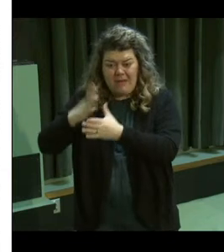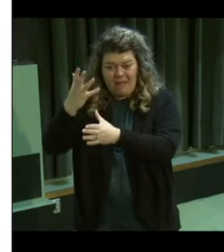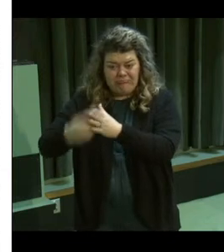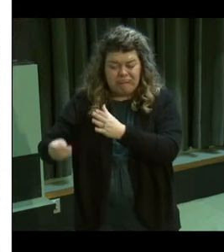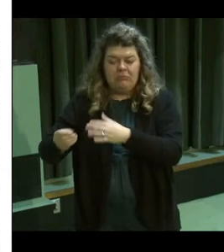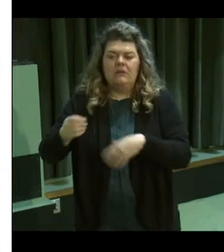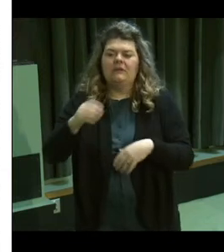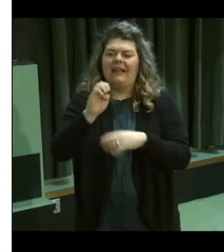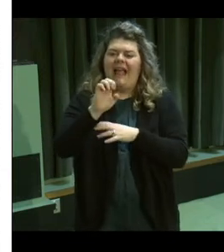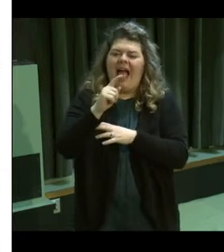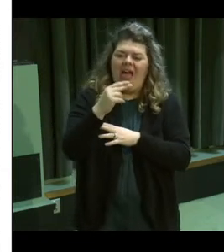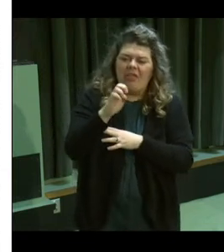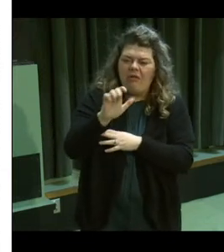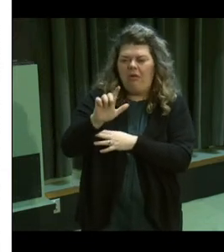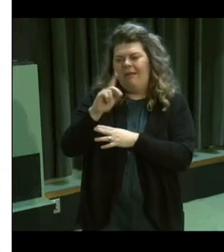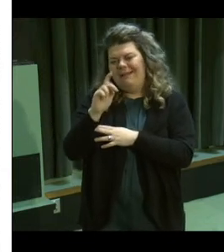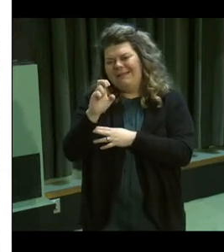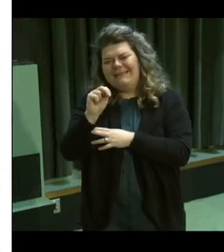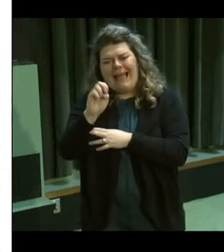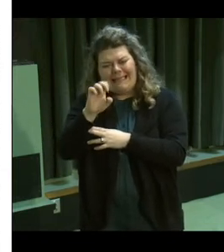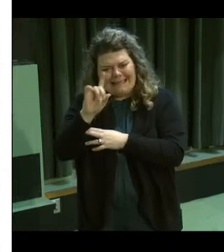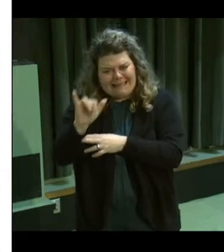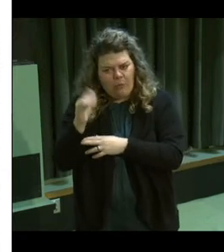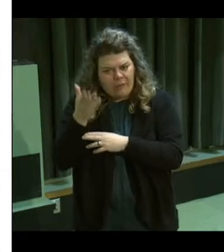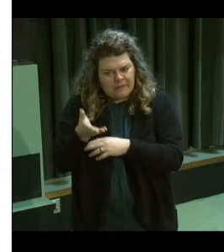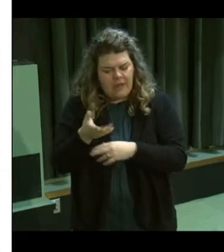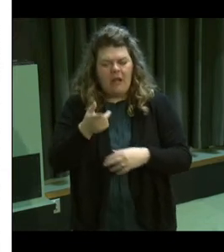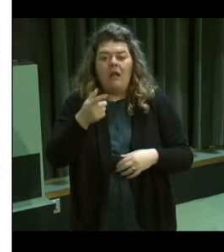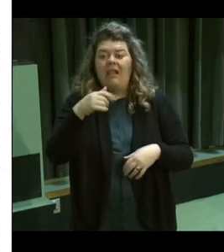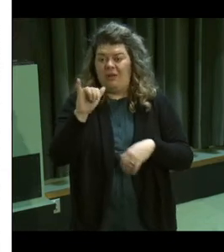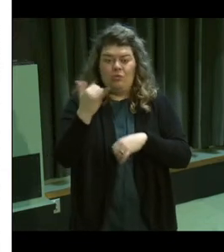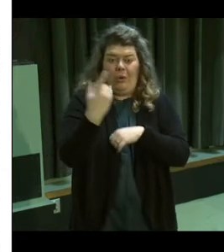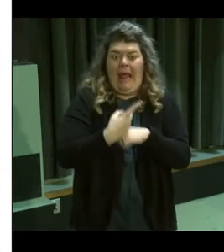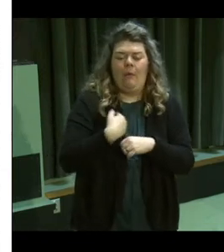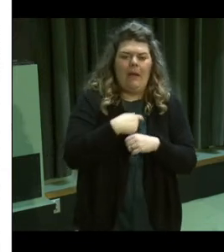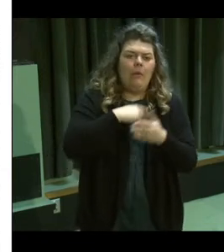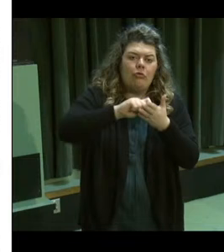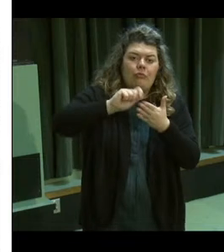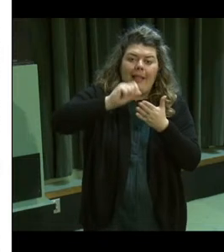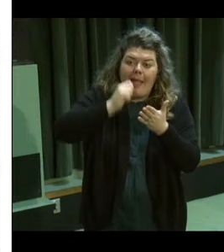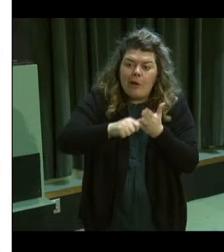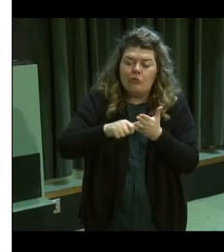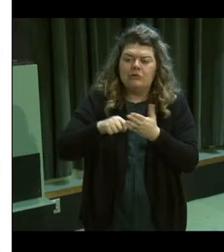Ethel Kennedy there, who time